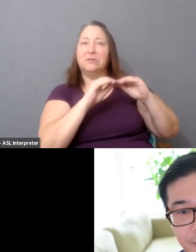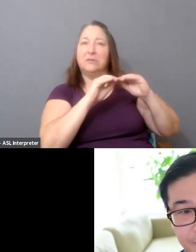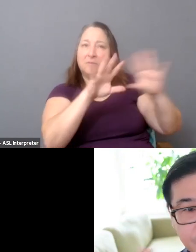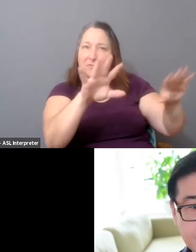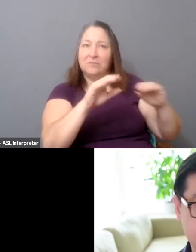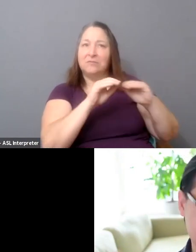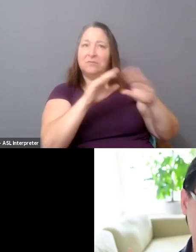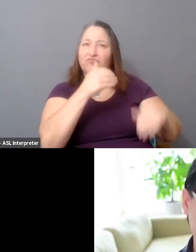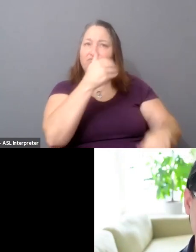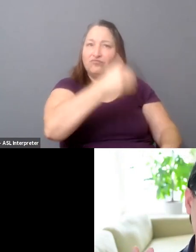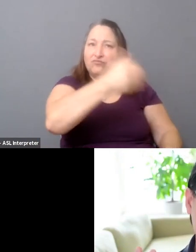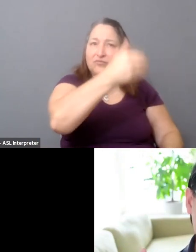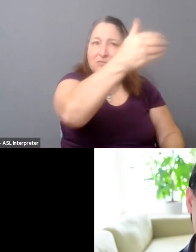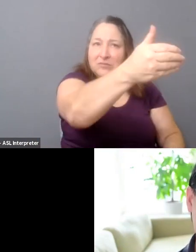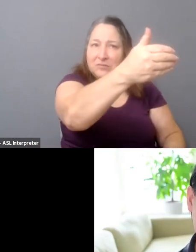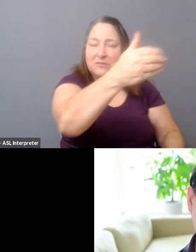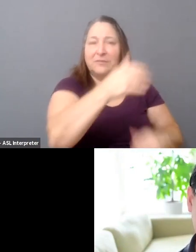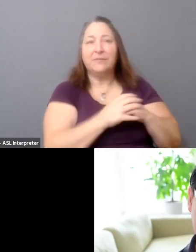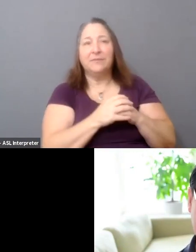I think Patreon is exactly backwards in the sense